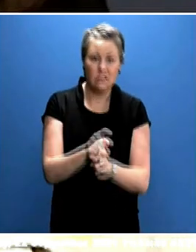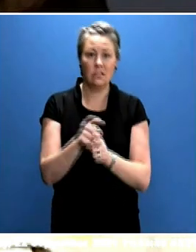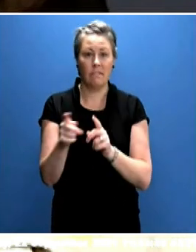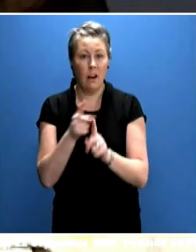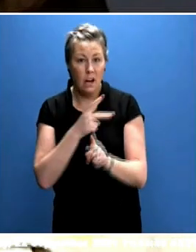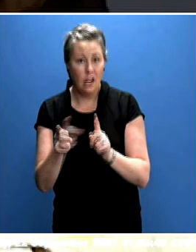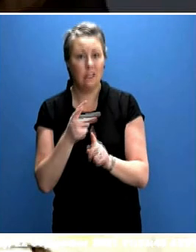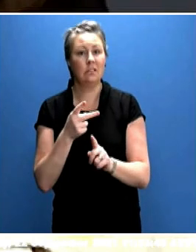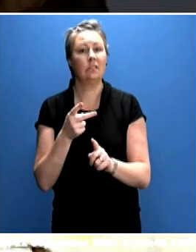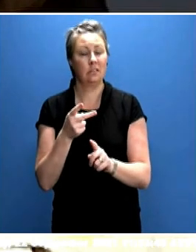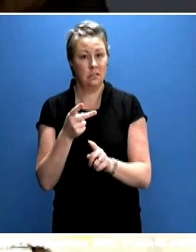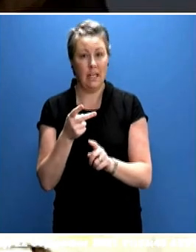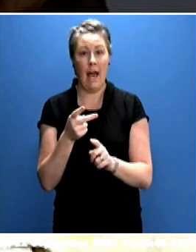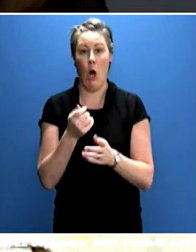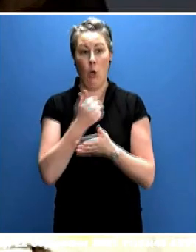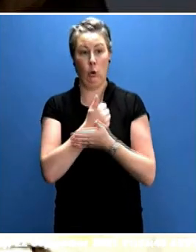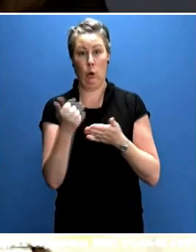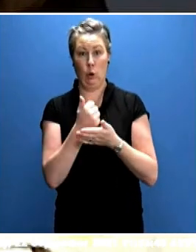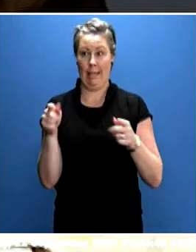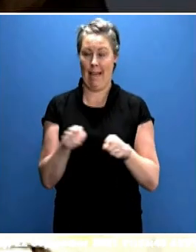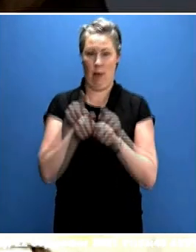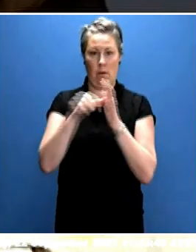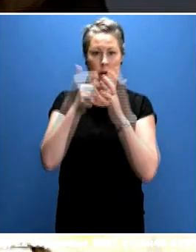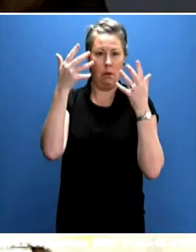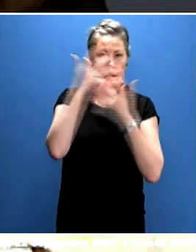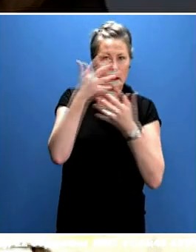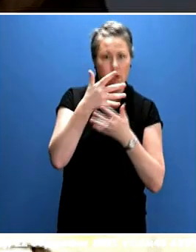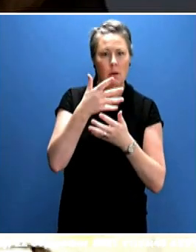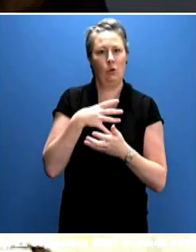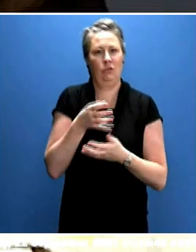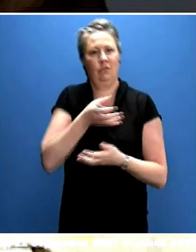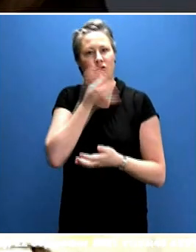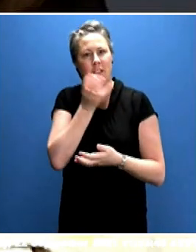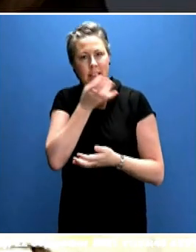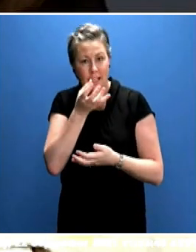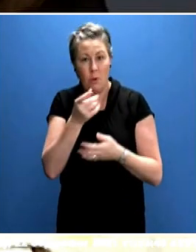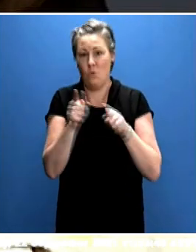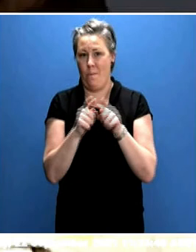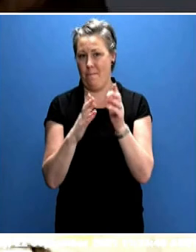under the influence of alcohol and, more recently, methamphetamine.